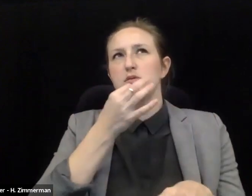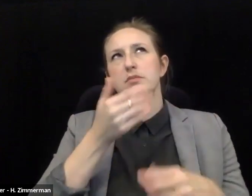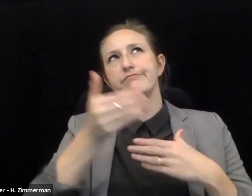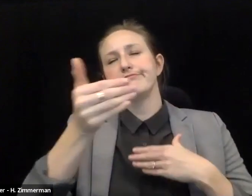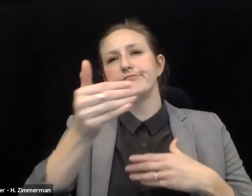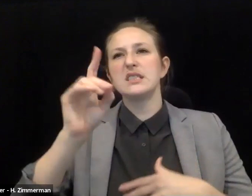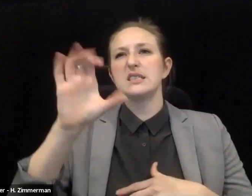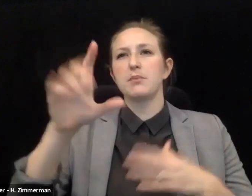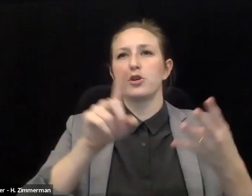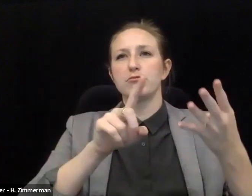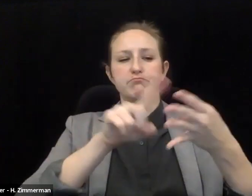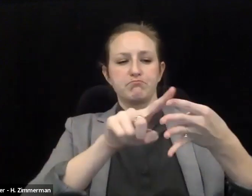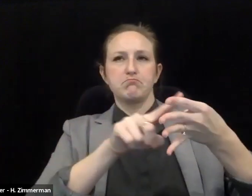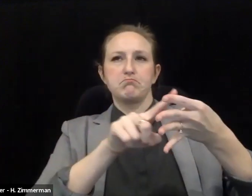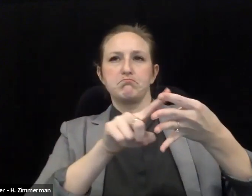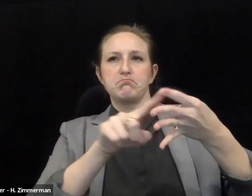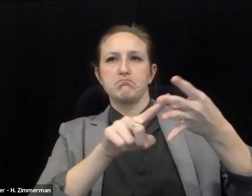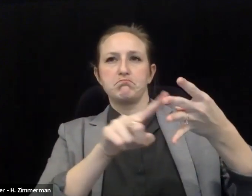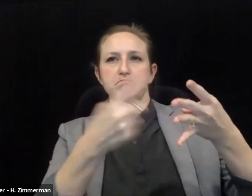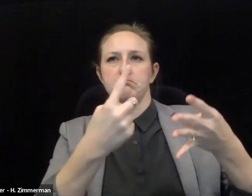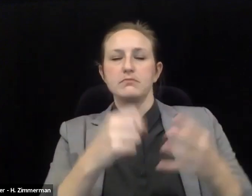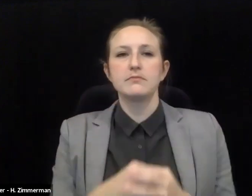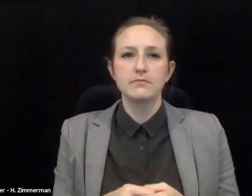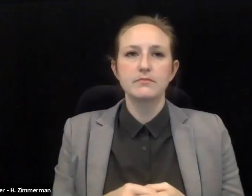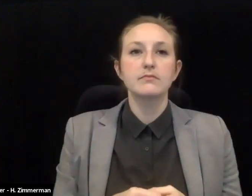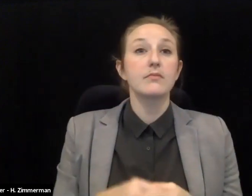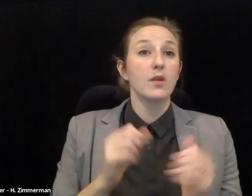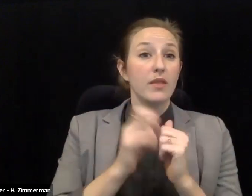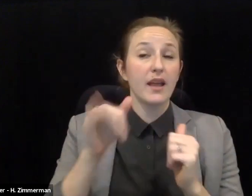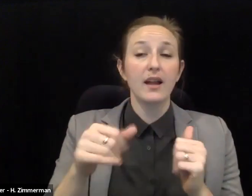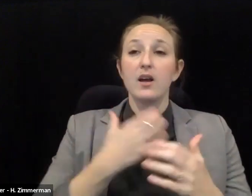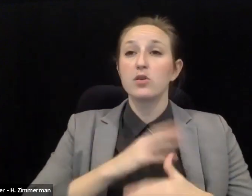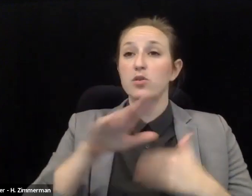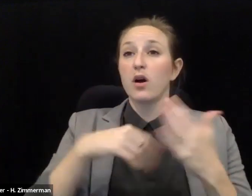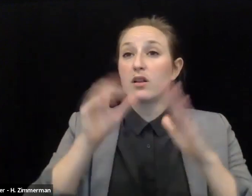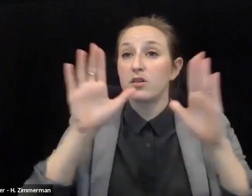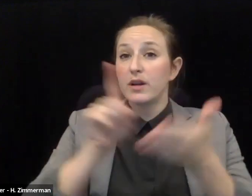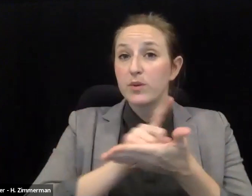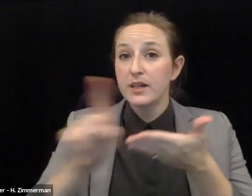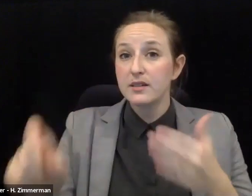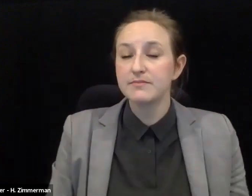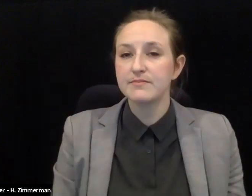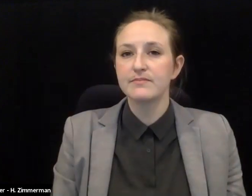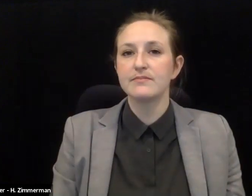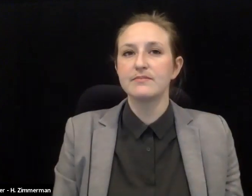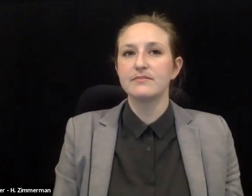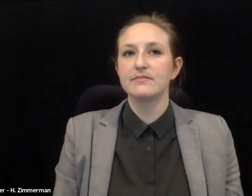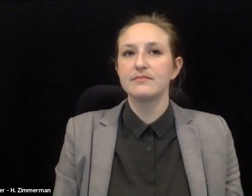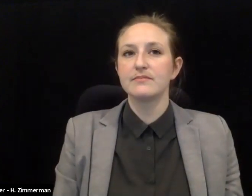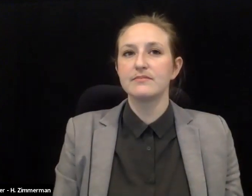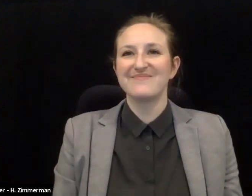And with that, I wish everybody a great week.